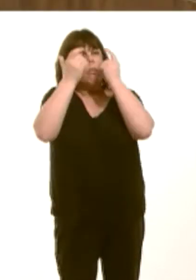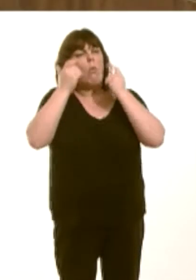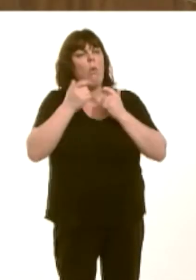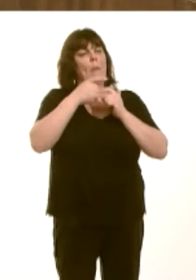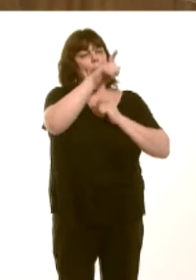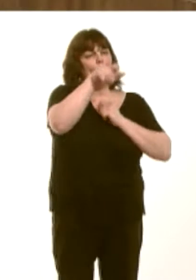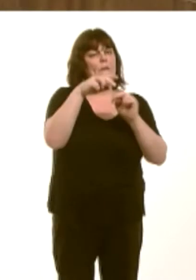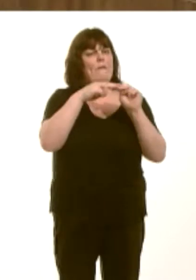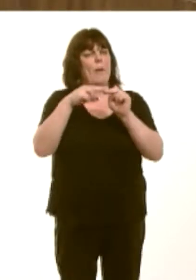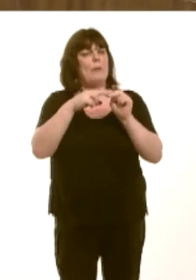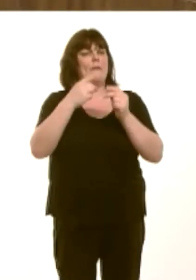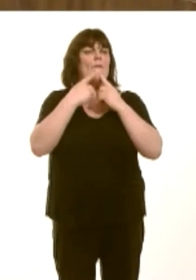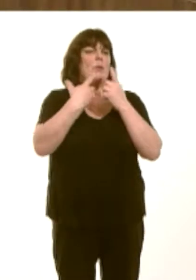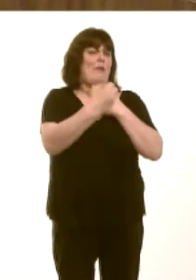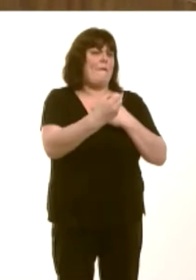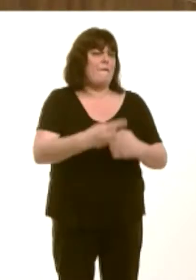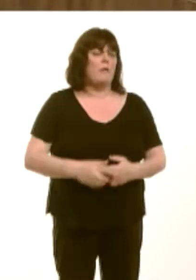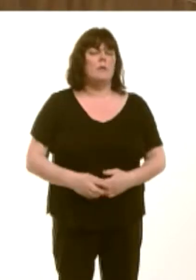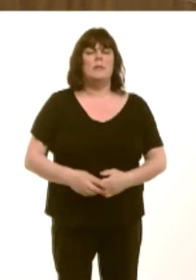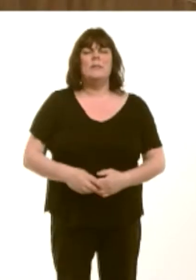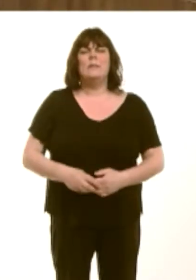that information?í Carwyn Jones: I do not think it is something